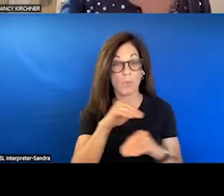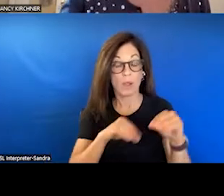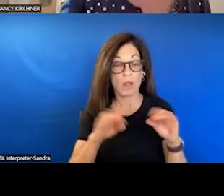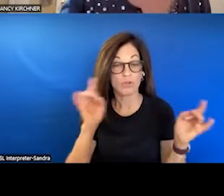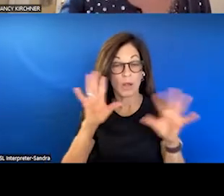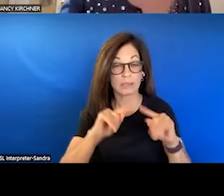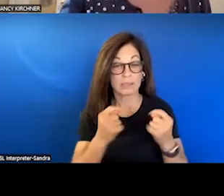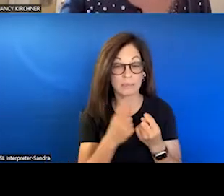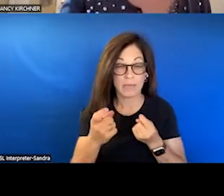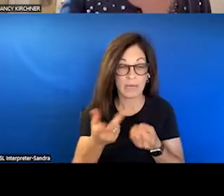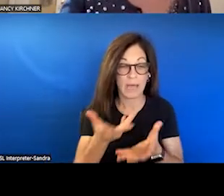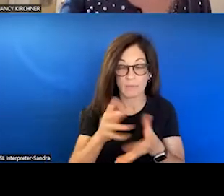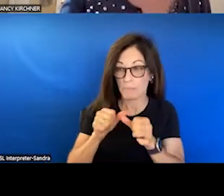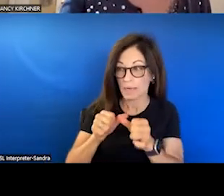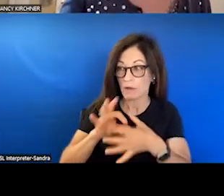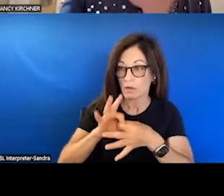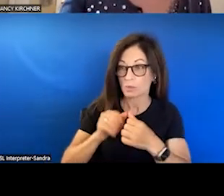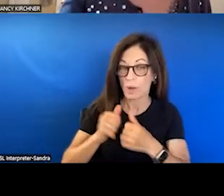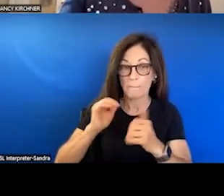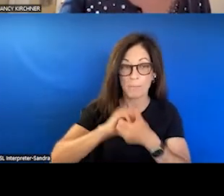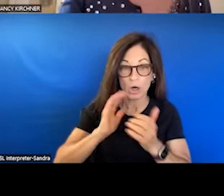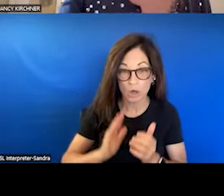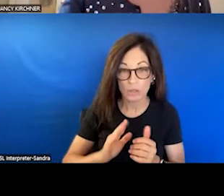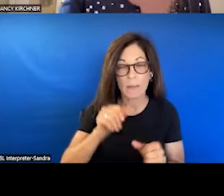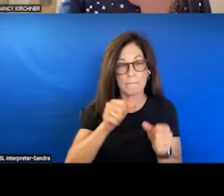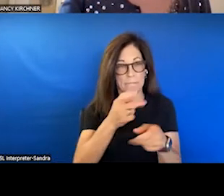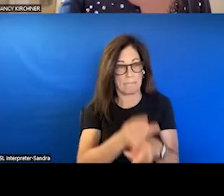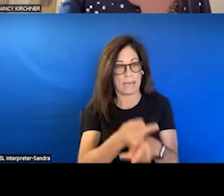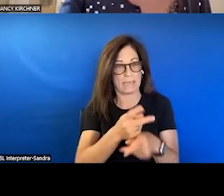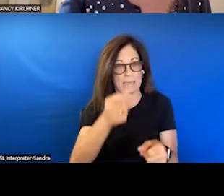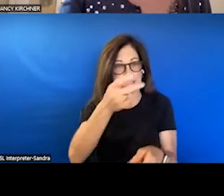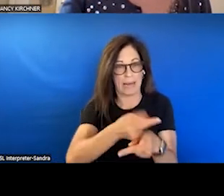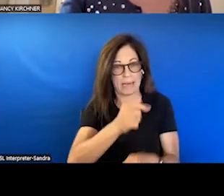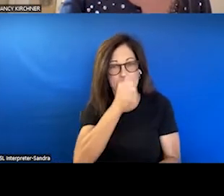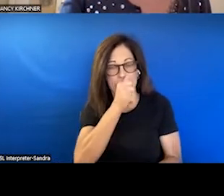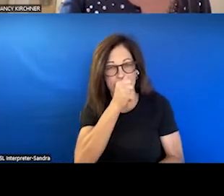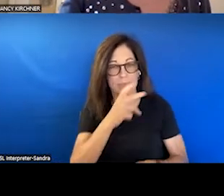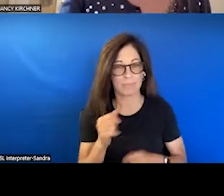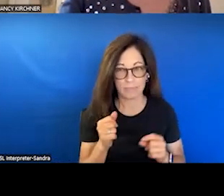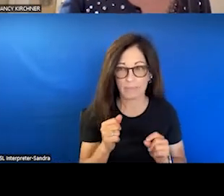THEY HAVE TO MAINTAIN PRIVACY AND CONFIDENTIALITY. AND, AND MOBILE CRISIS, THIS IS IMPORTANT,